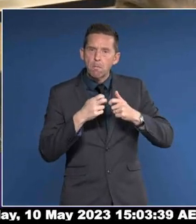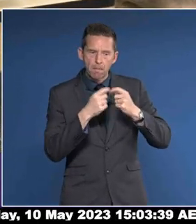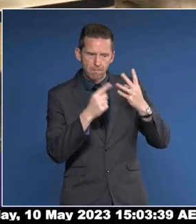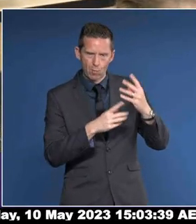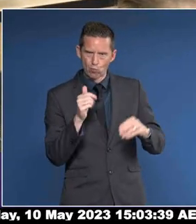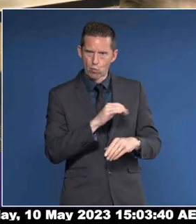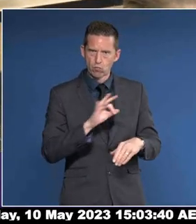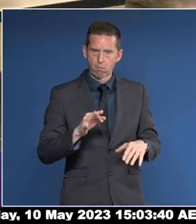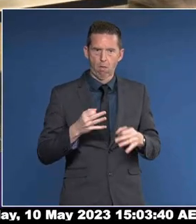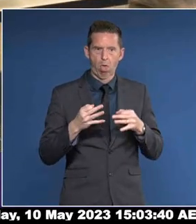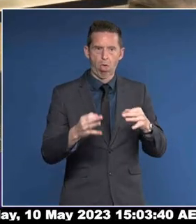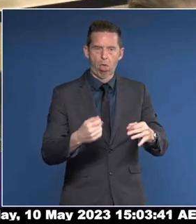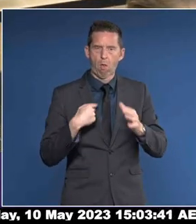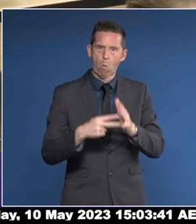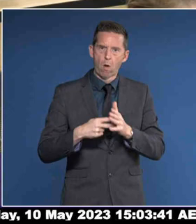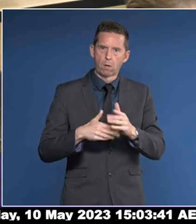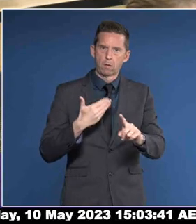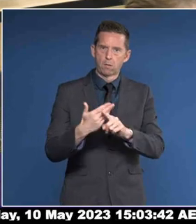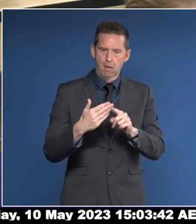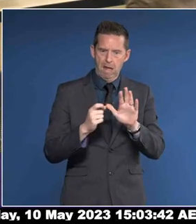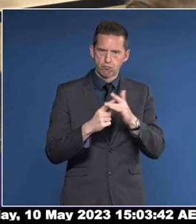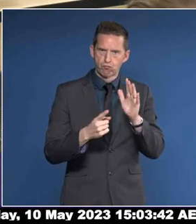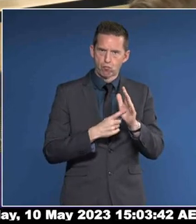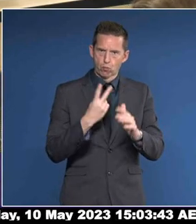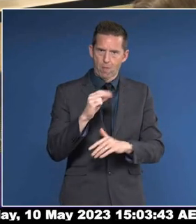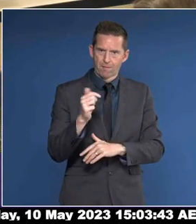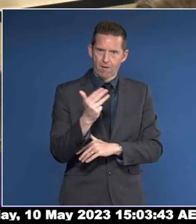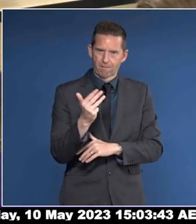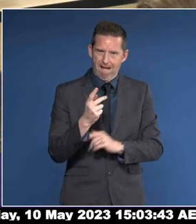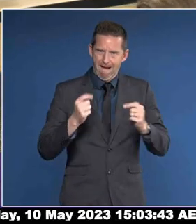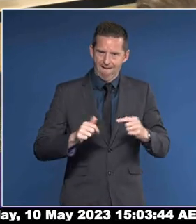April 2019, after the next SCAN meeting, to be followed up; correct?